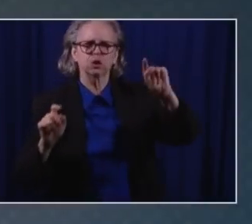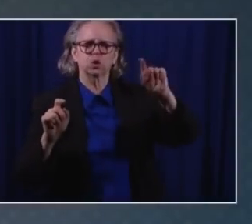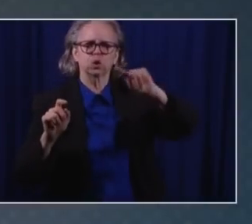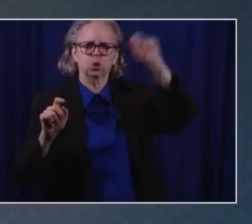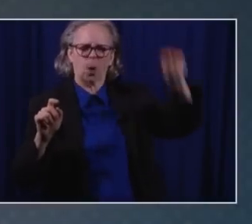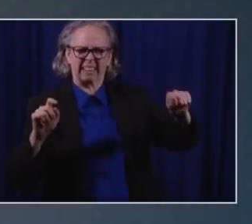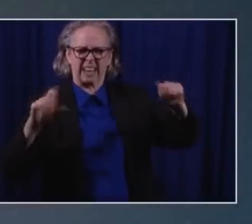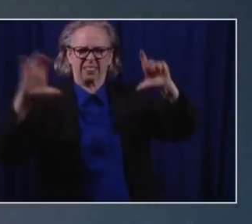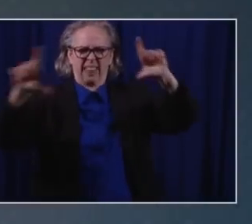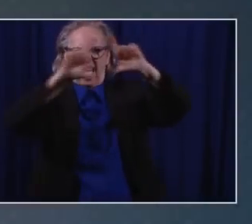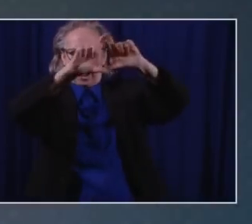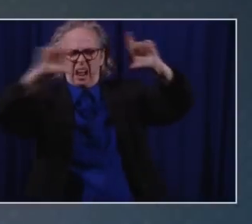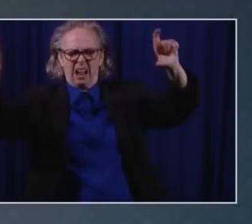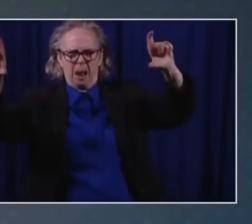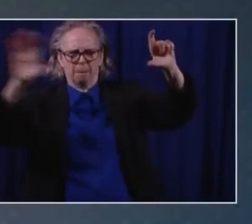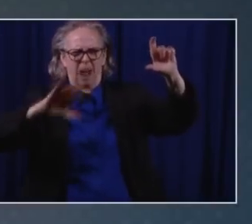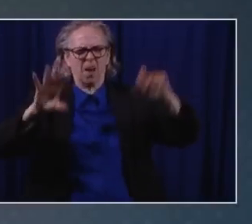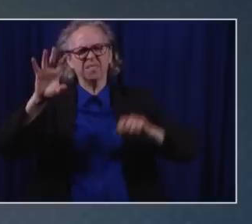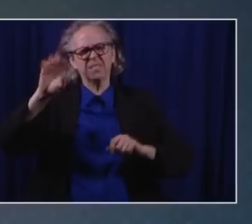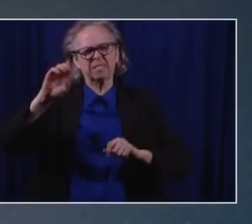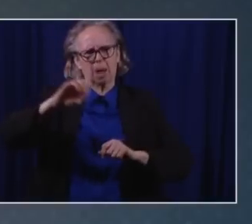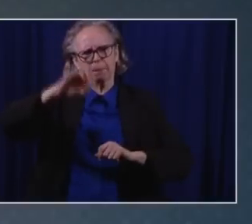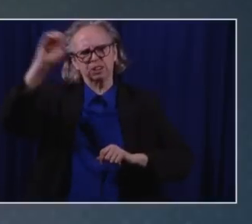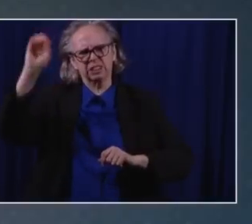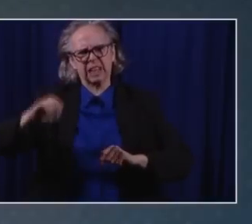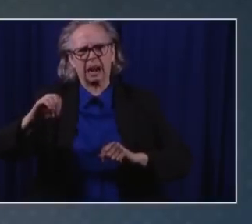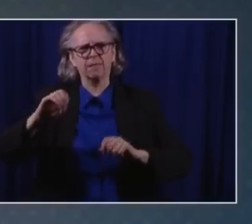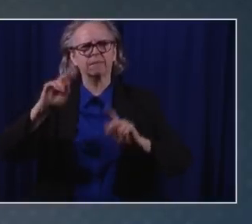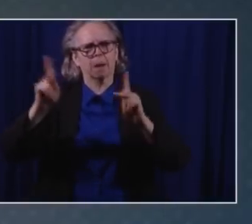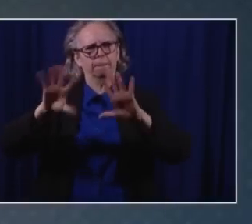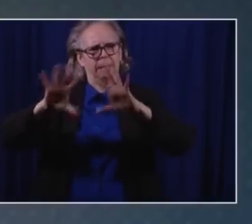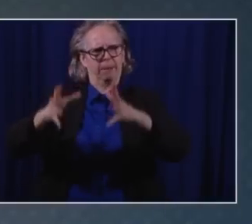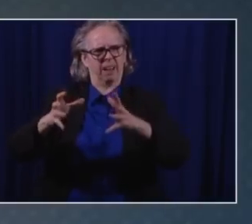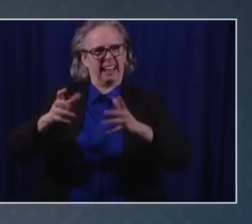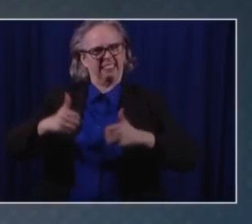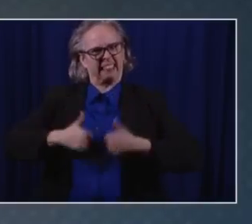Youngstown all the way over to Toledo. Thank you governor and Youngstown slido and South Park